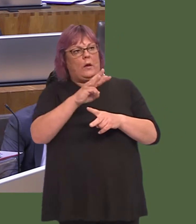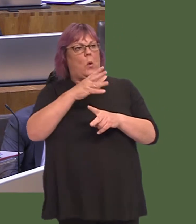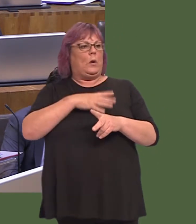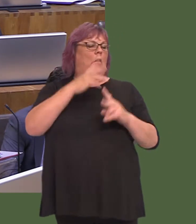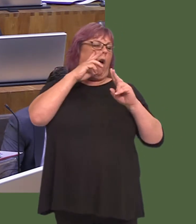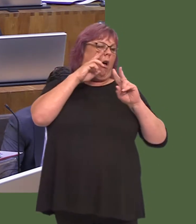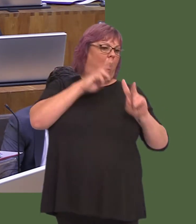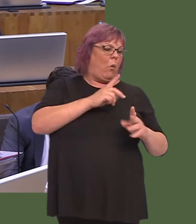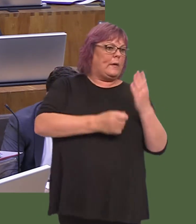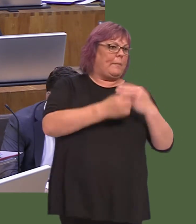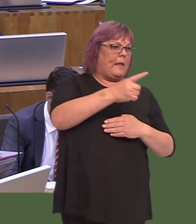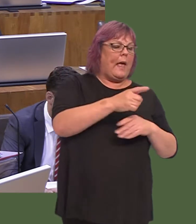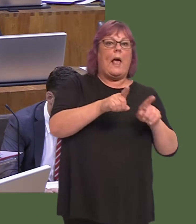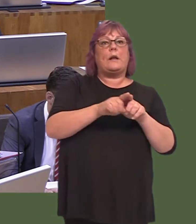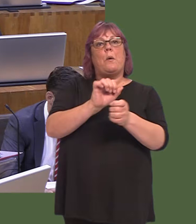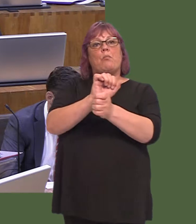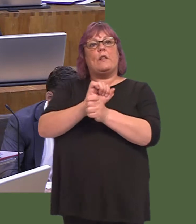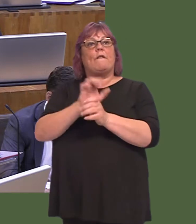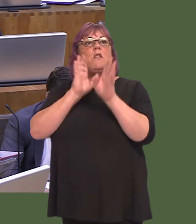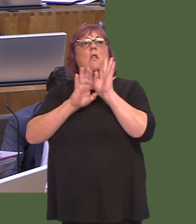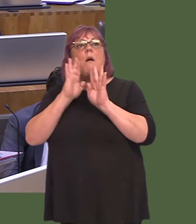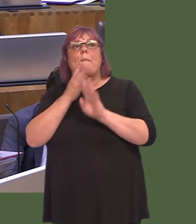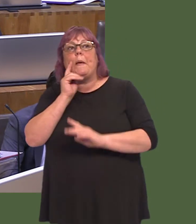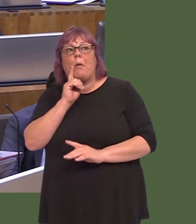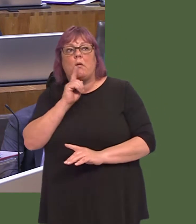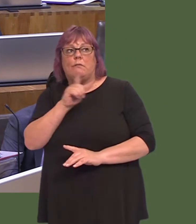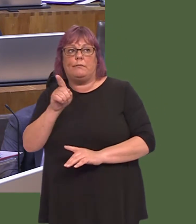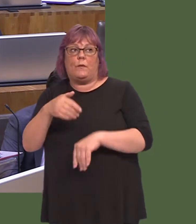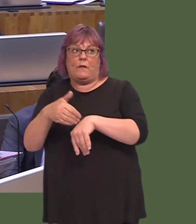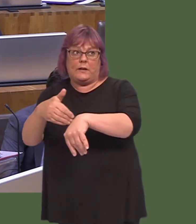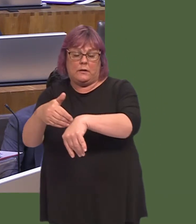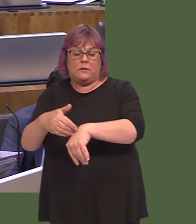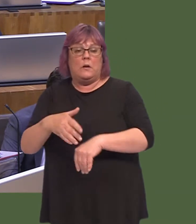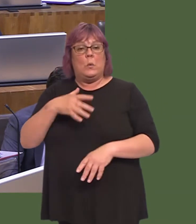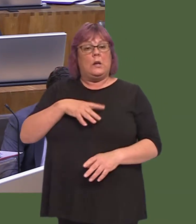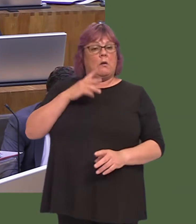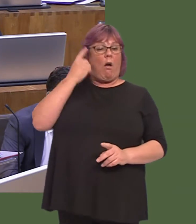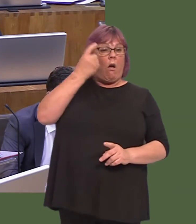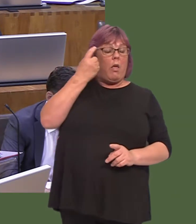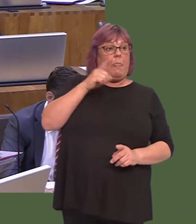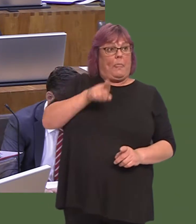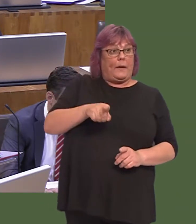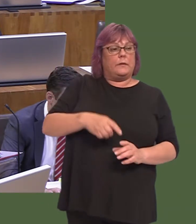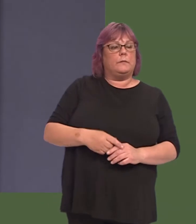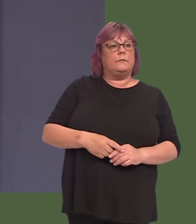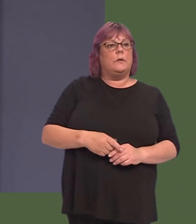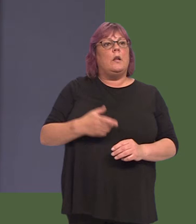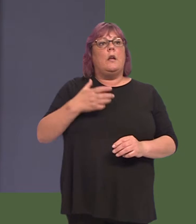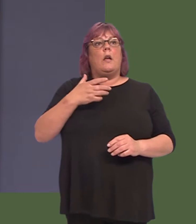of course, the prisons and the institutions for young offenders. So, this is something that weíre considering at present, because if weíre going to see